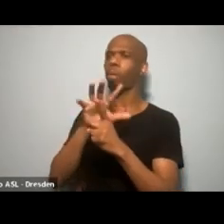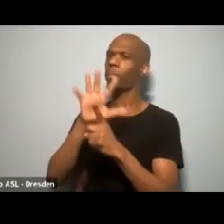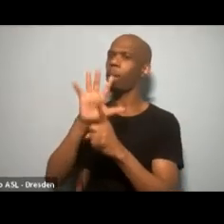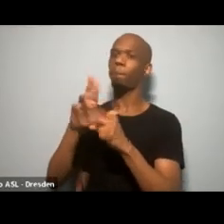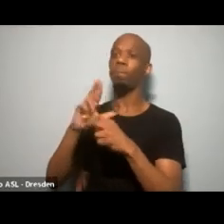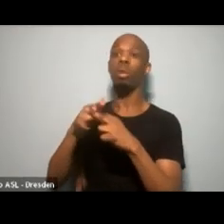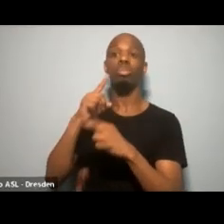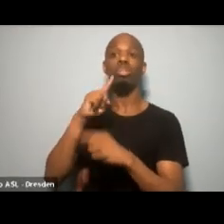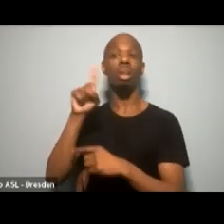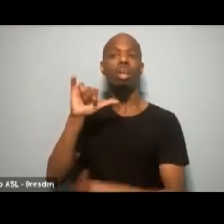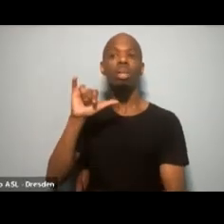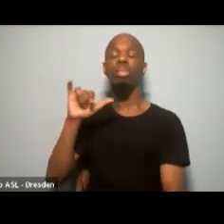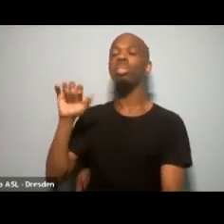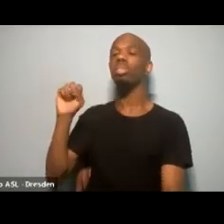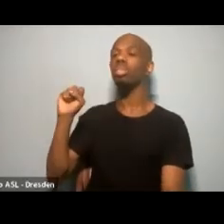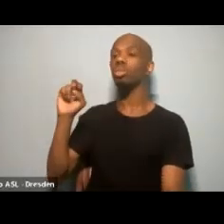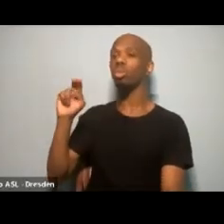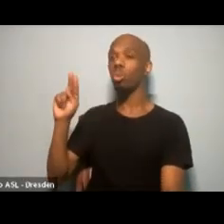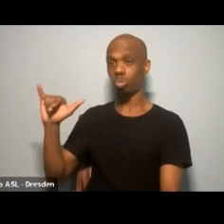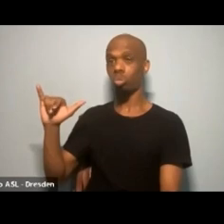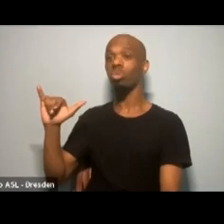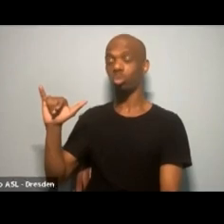the likes of the video with kids,